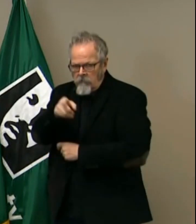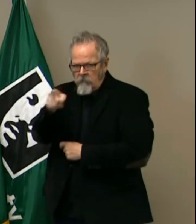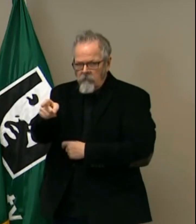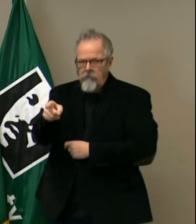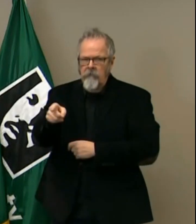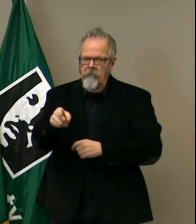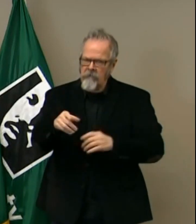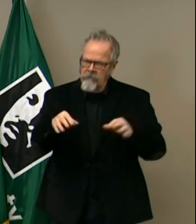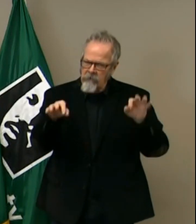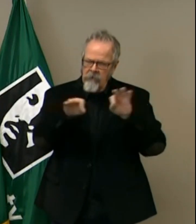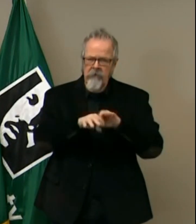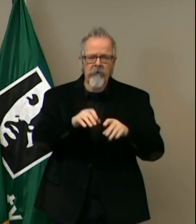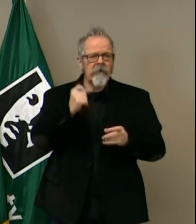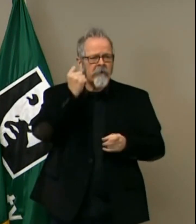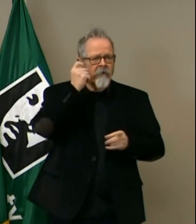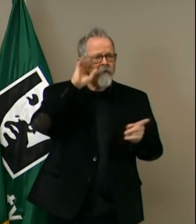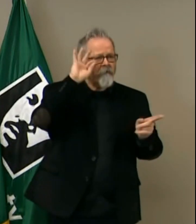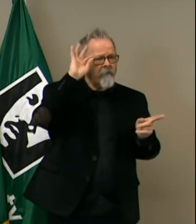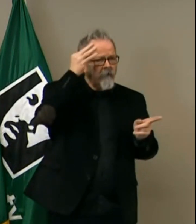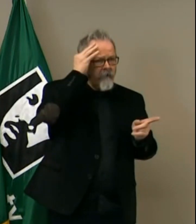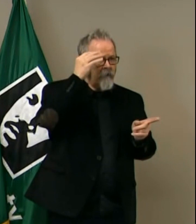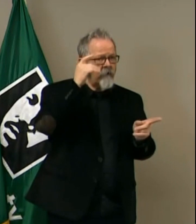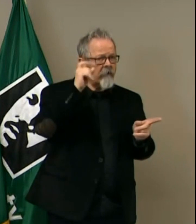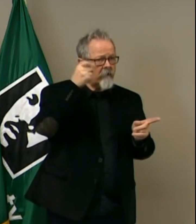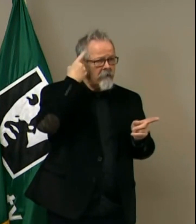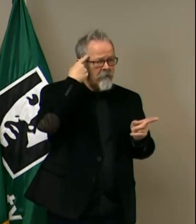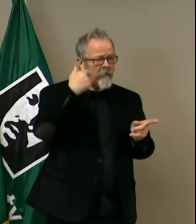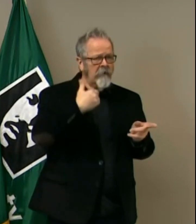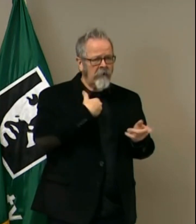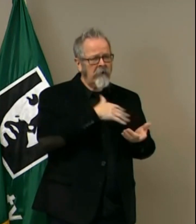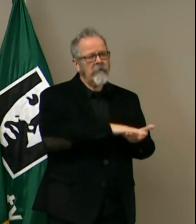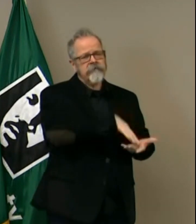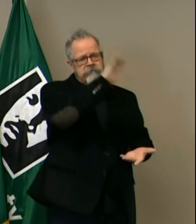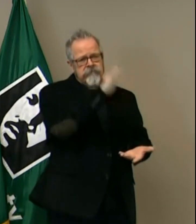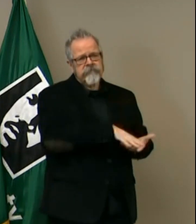to our orders but we are going to have to increase our orders fairly